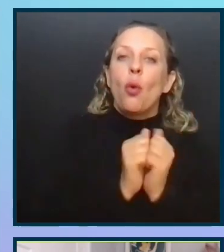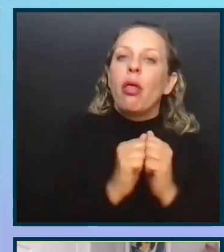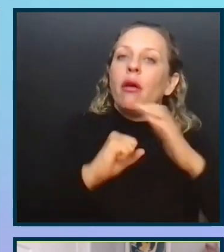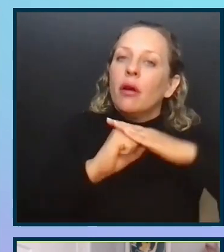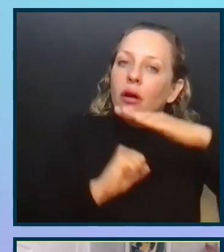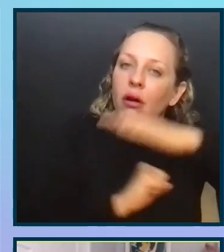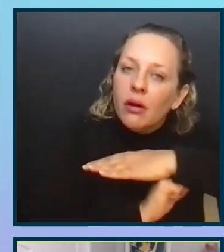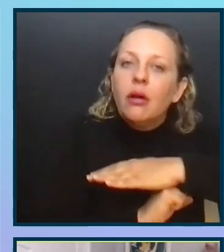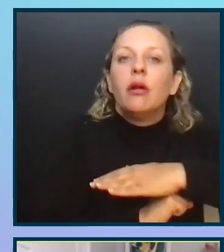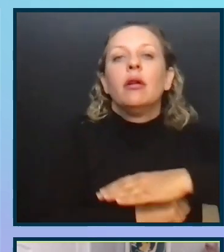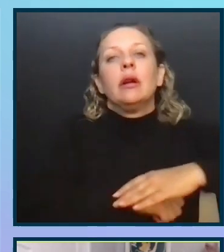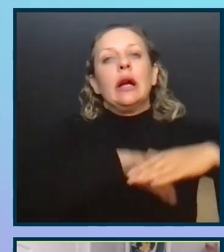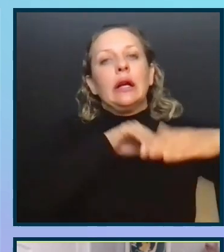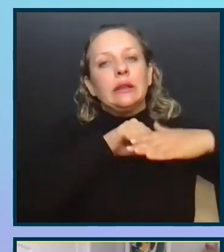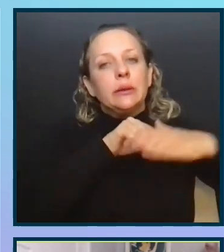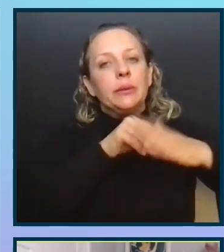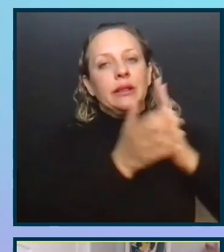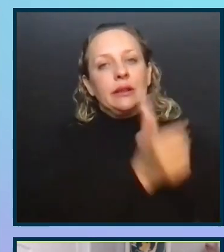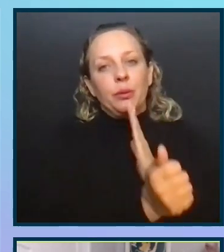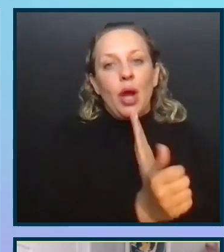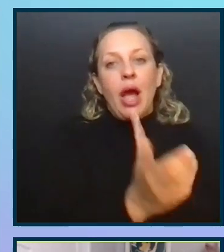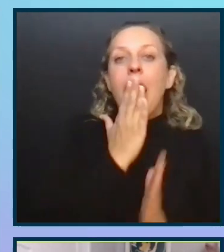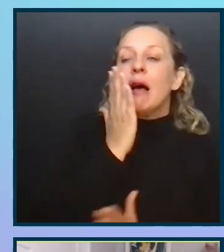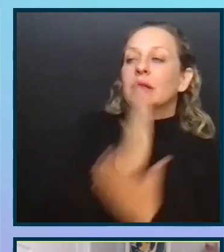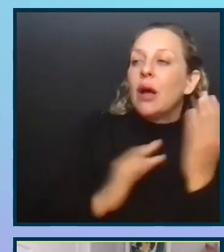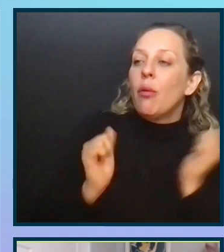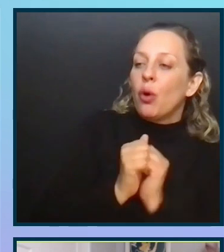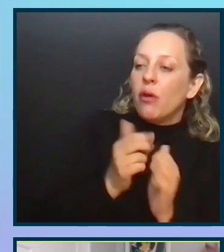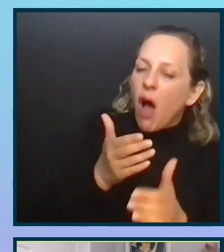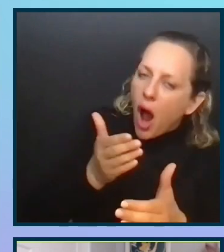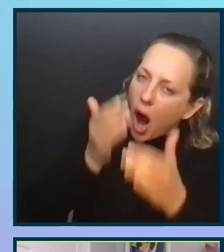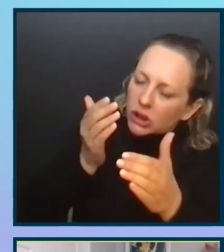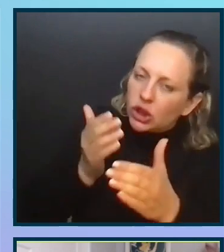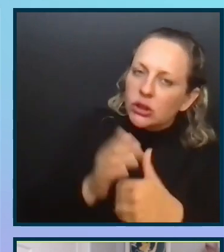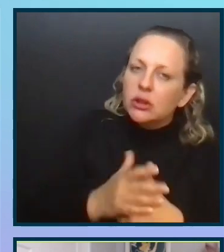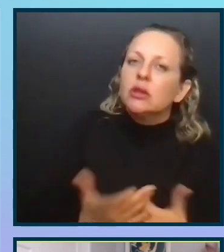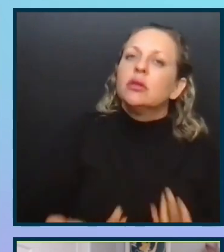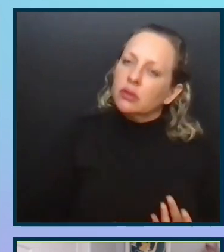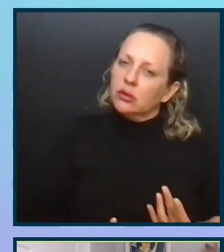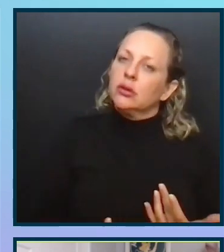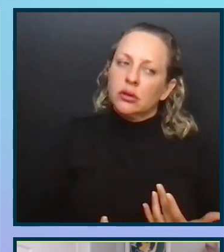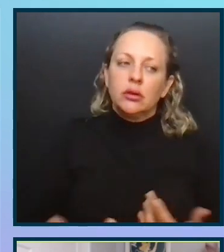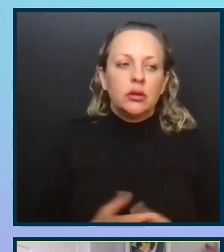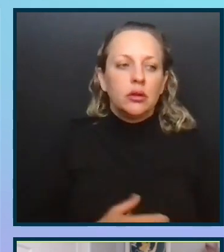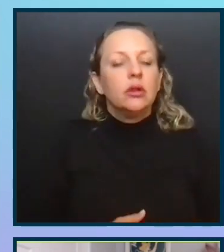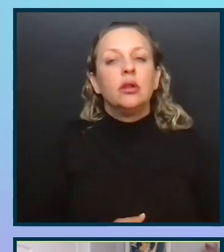and a few people with advanced accessibility skills. And so, accessibility partner designers